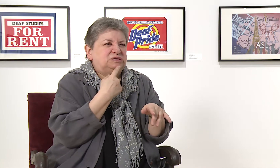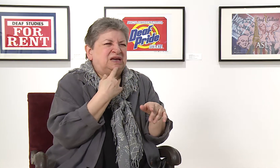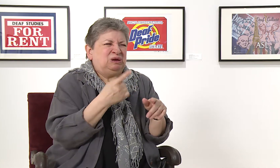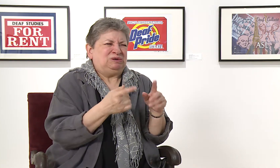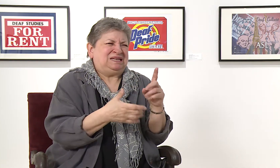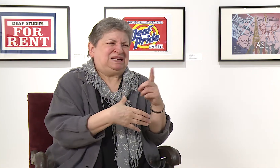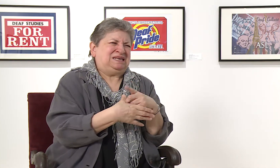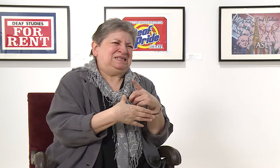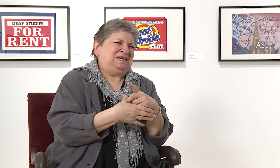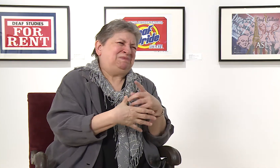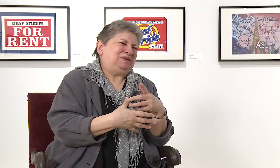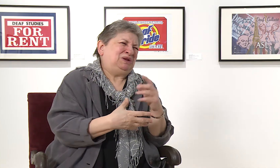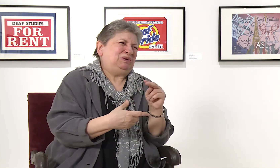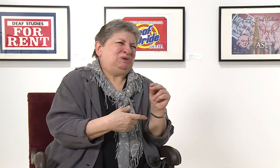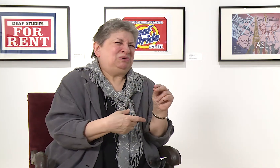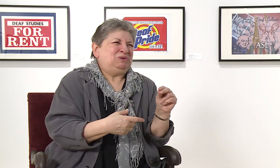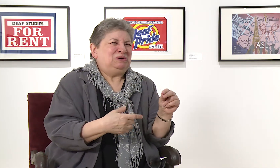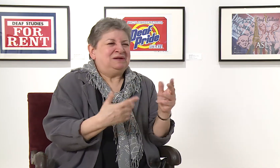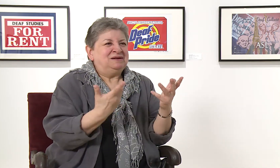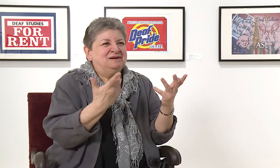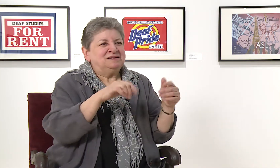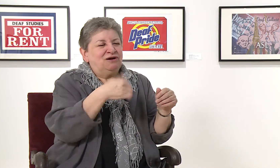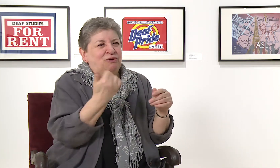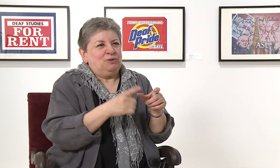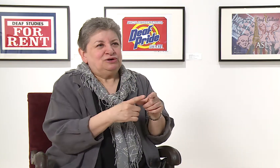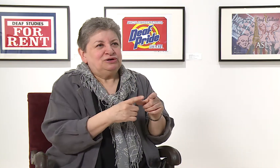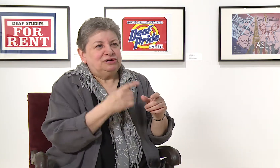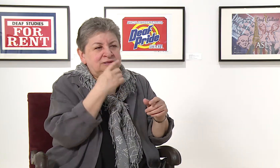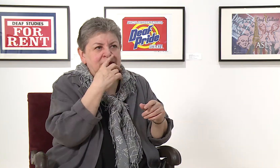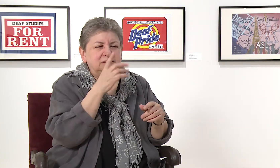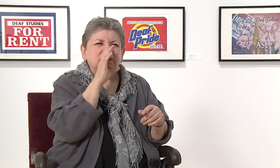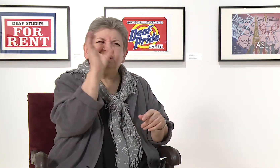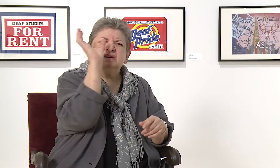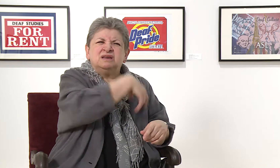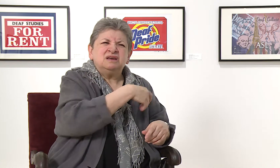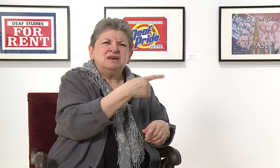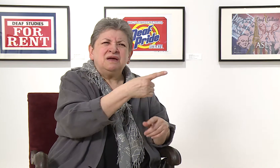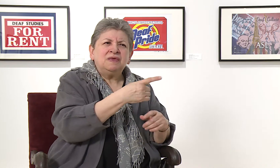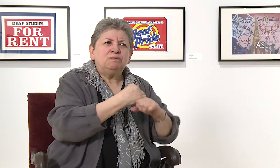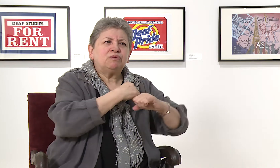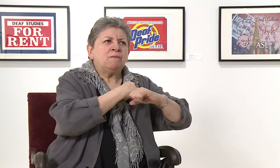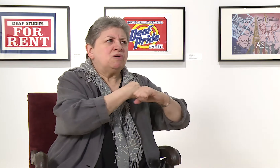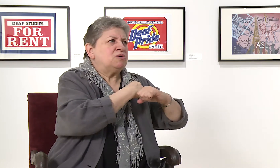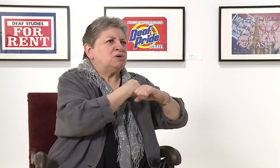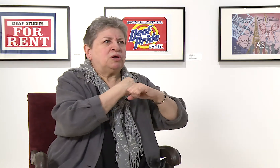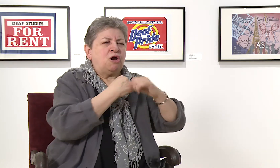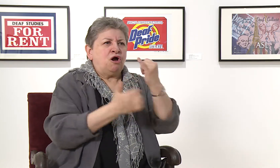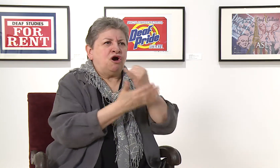and...I think in other words, they didn't want to highlight disability.